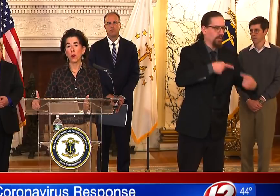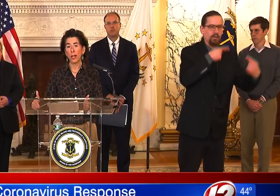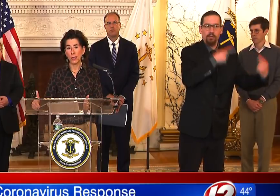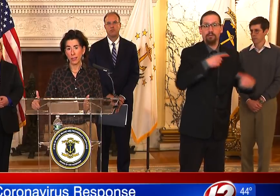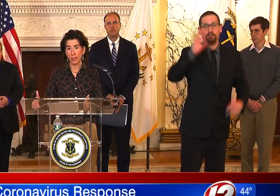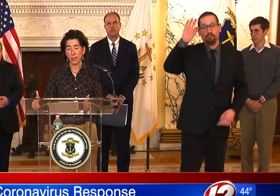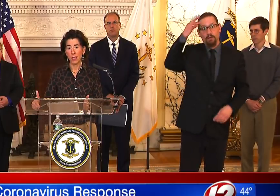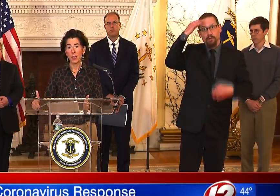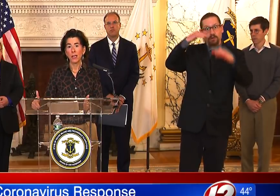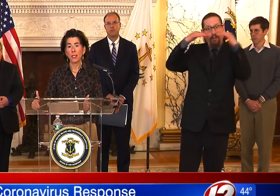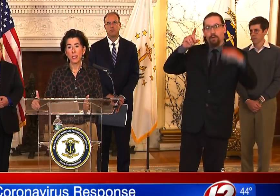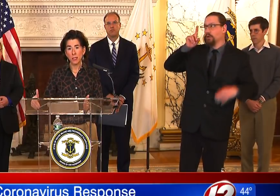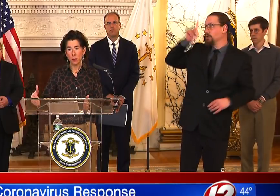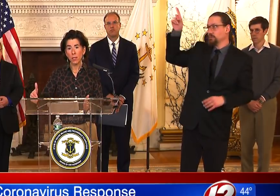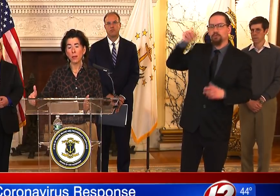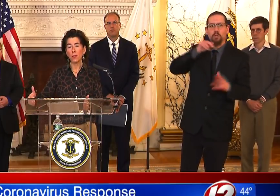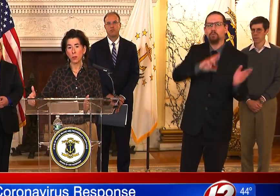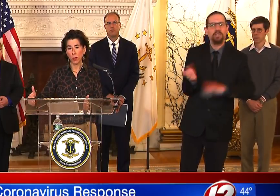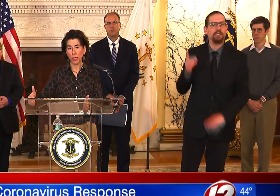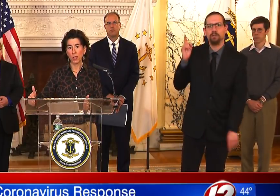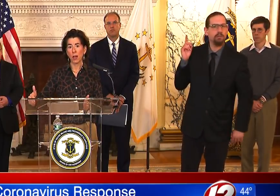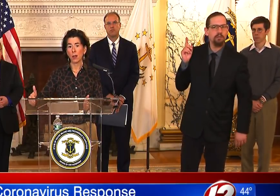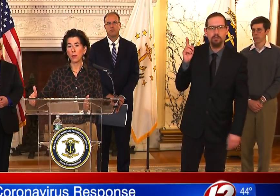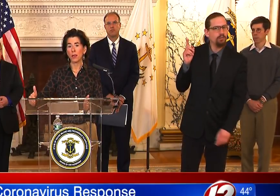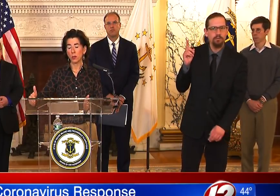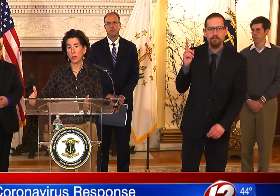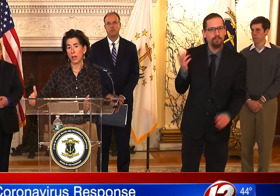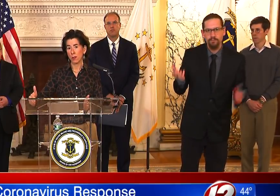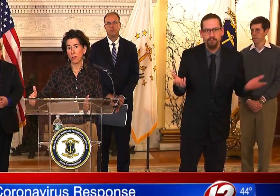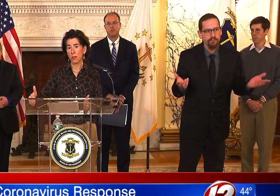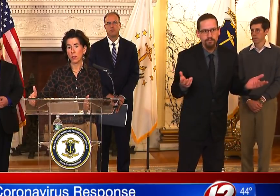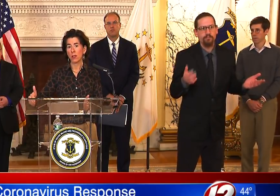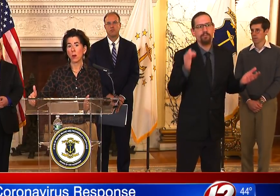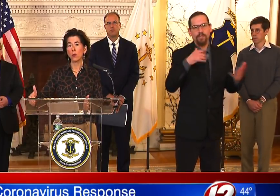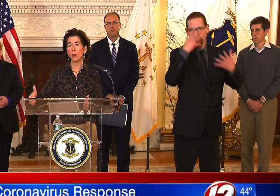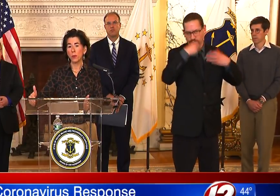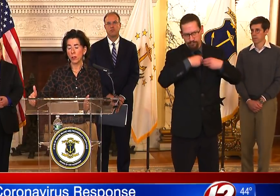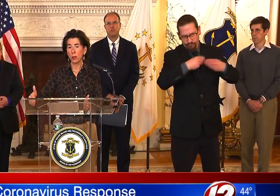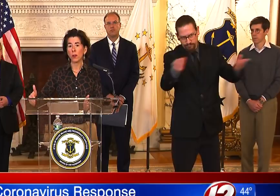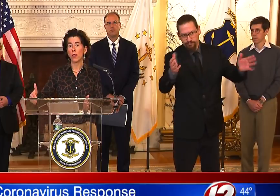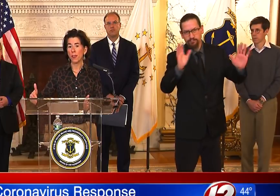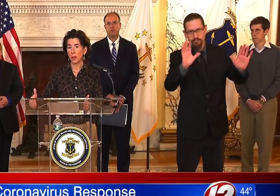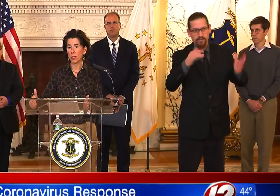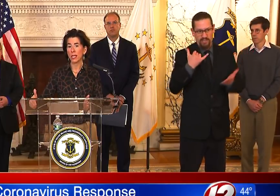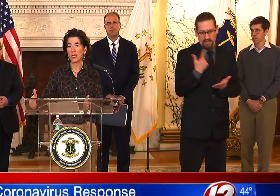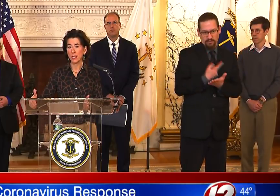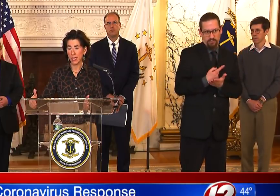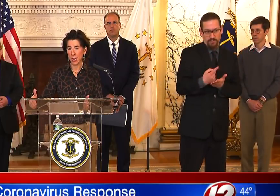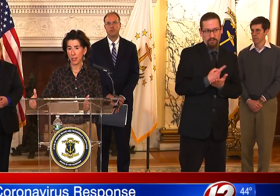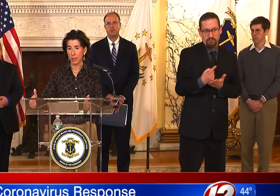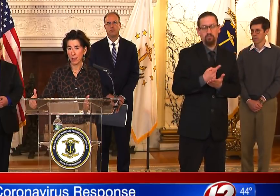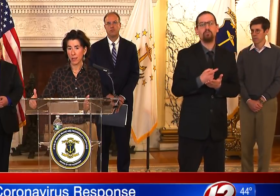STATE-BY-STATE IN AMERICA. WHAT I CAN TELL YOU , THE PEOPLE